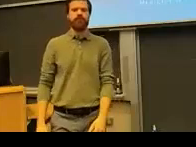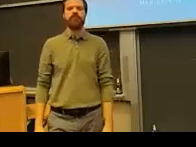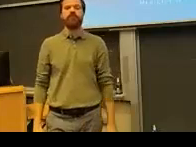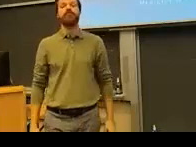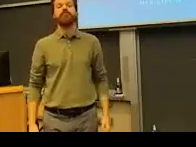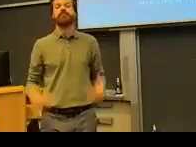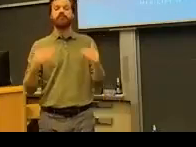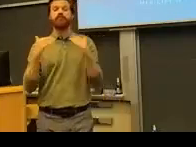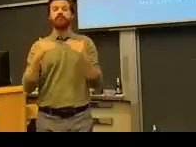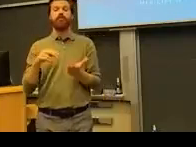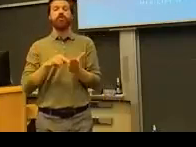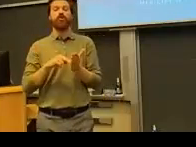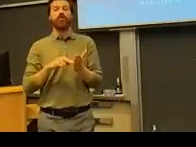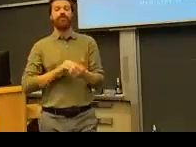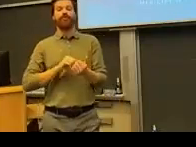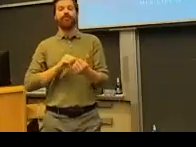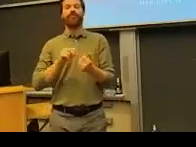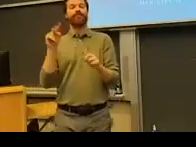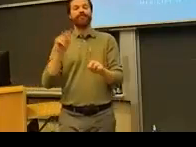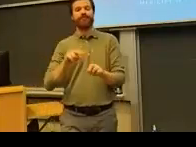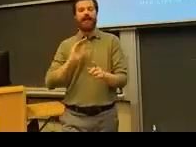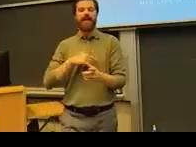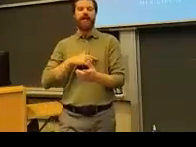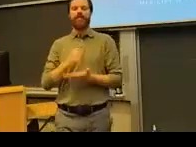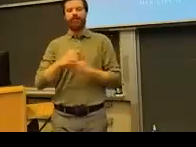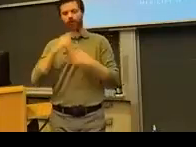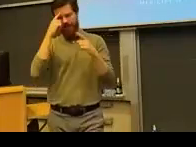perspective I feel like the Therapeutic Alliance that we develop with these patients is huge and